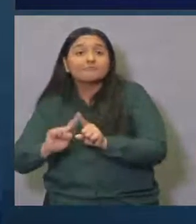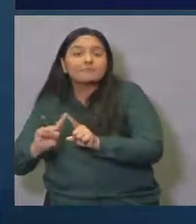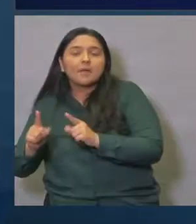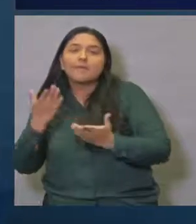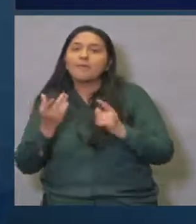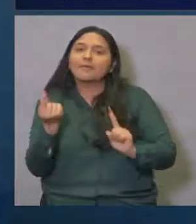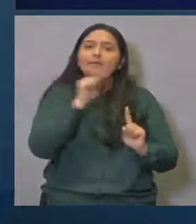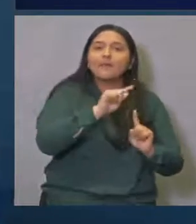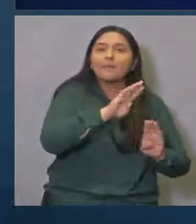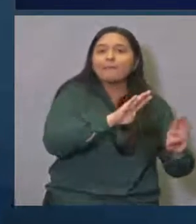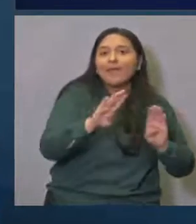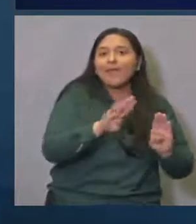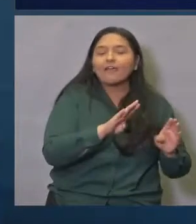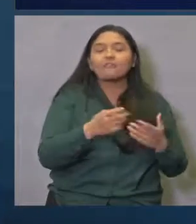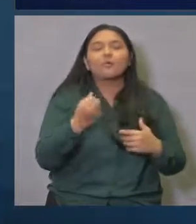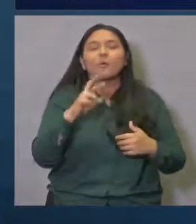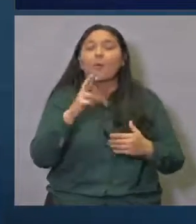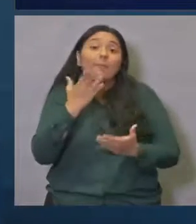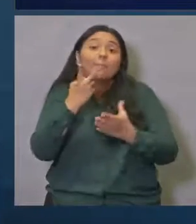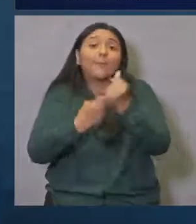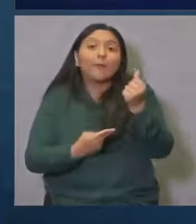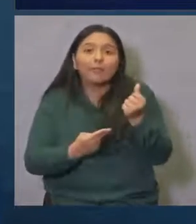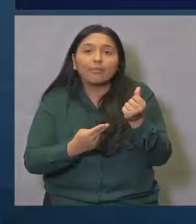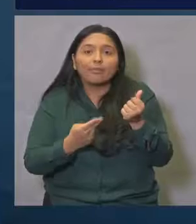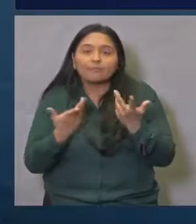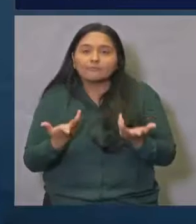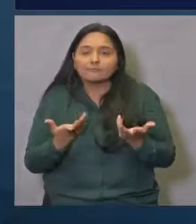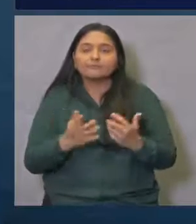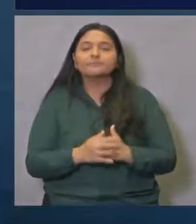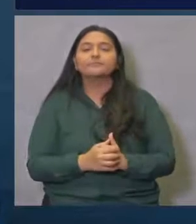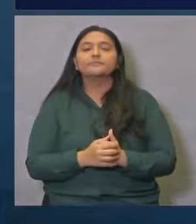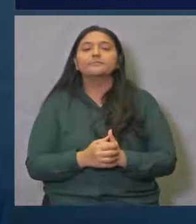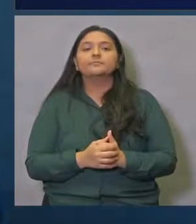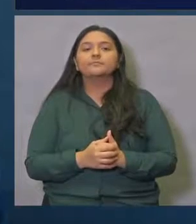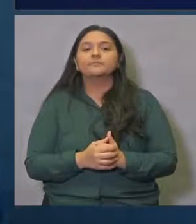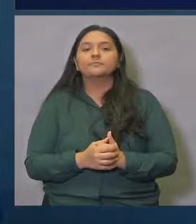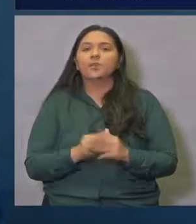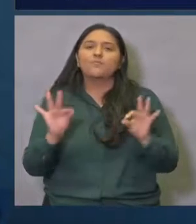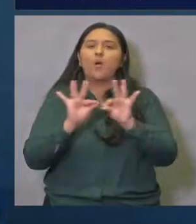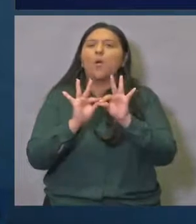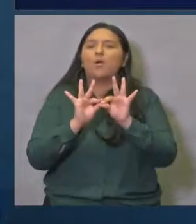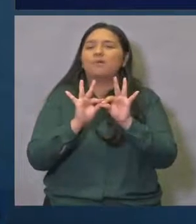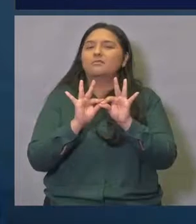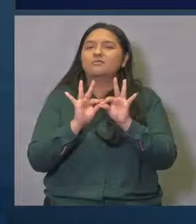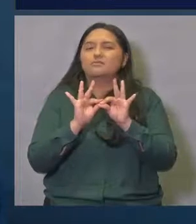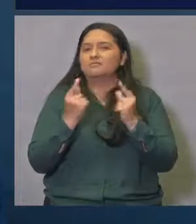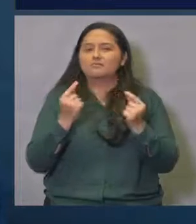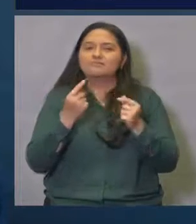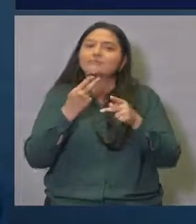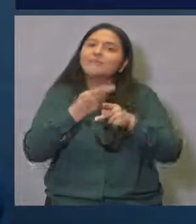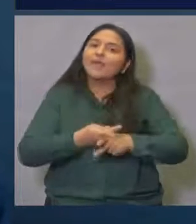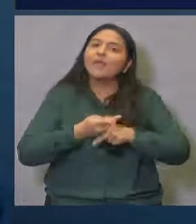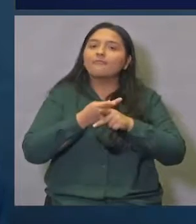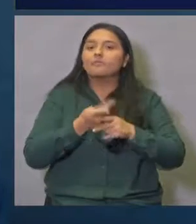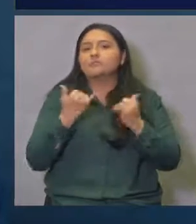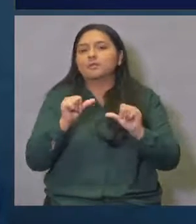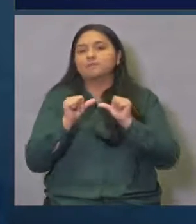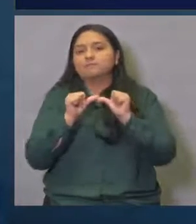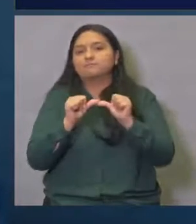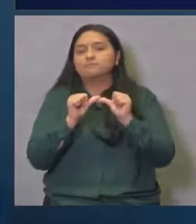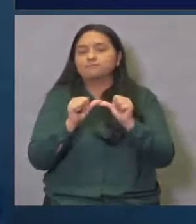COUNTY.